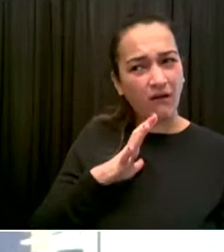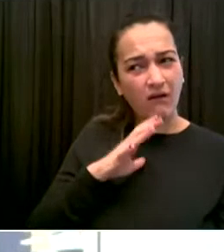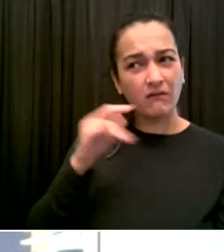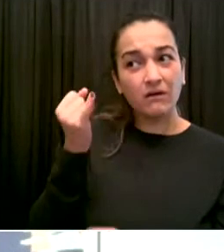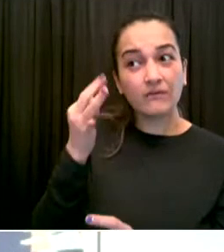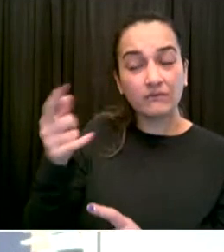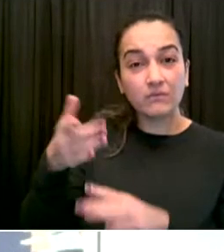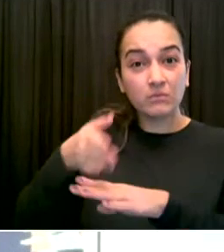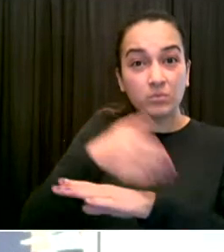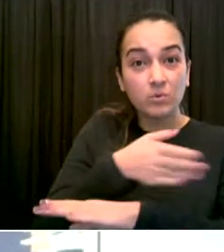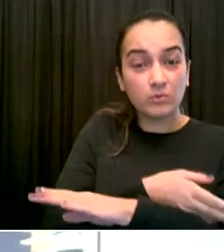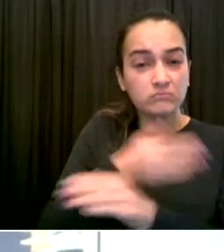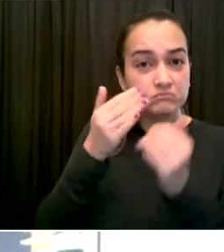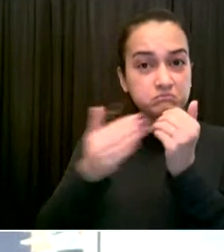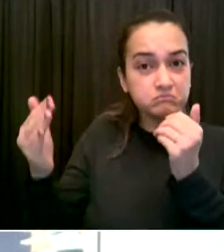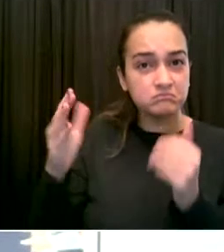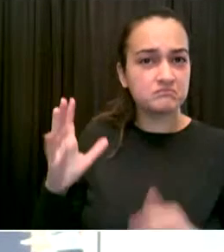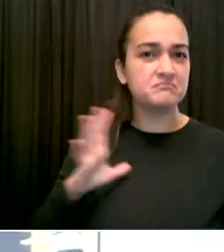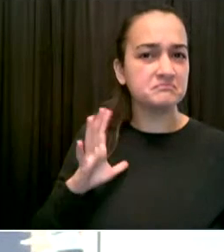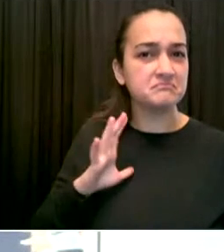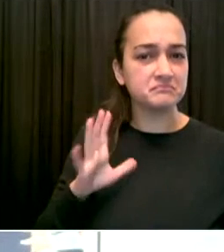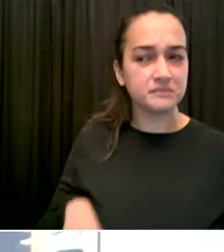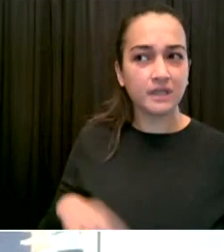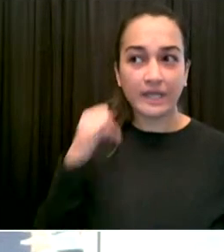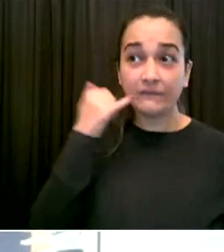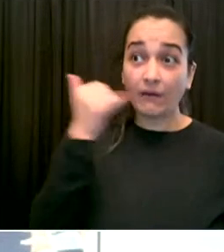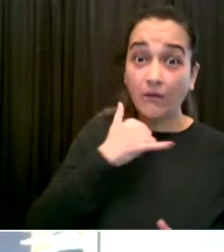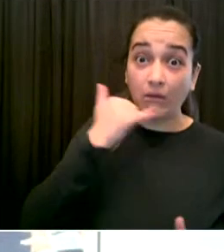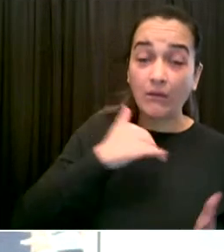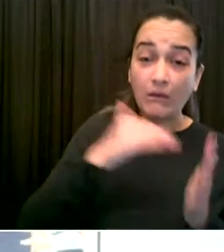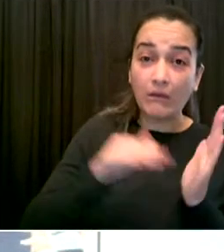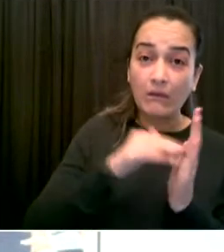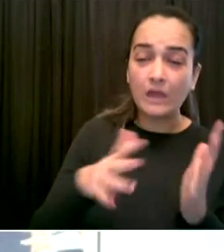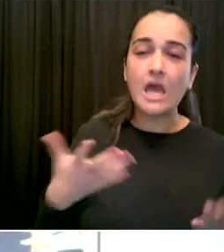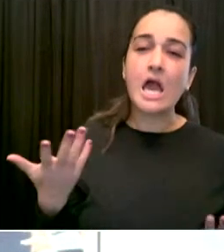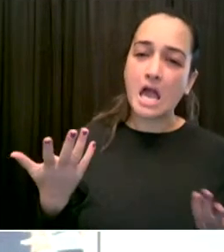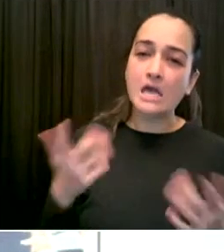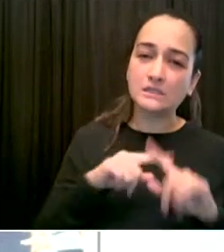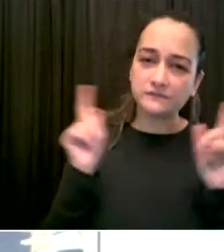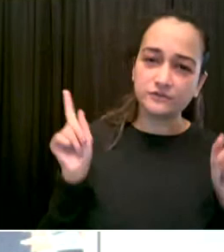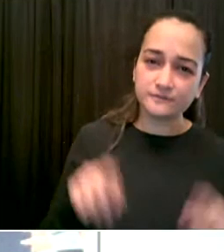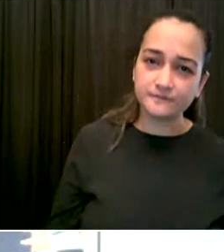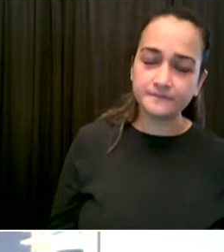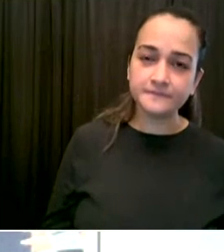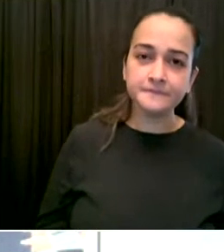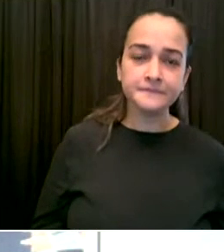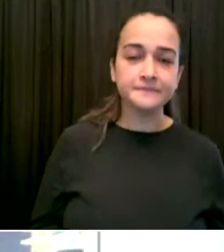IRMNFOAIOTN OFRM WHAT HAPPENED YESTERDAY. I DON'T HAVE THAT SPECIFIC